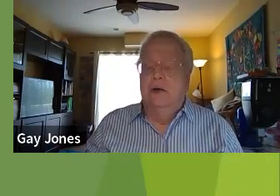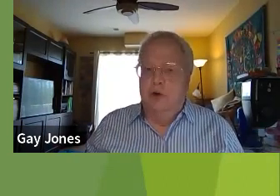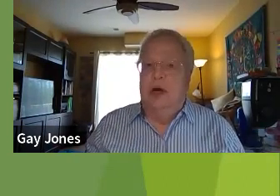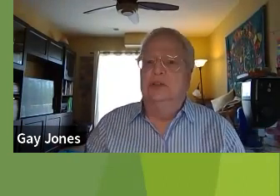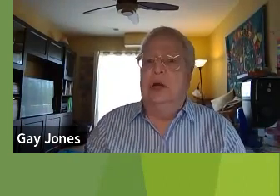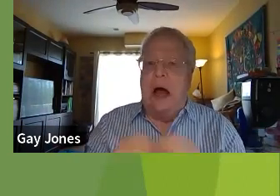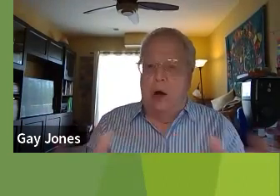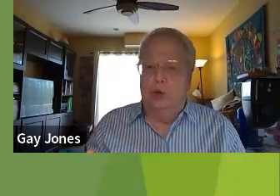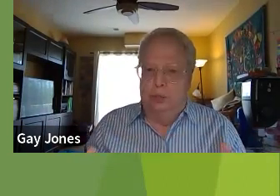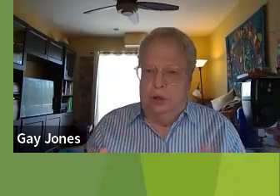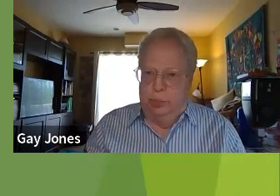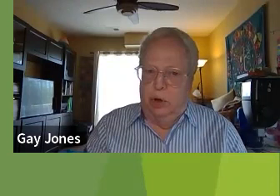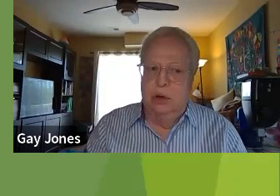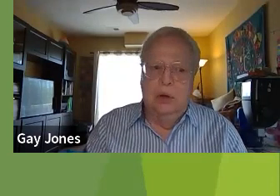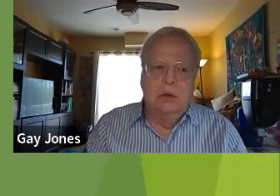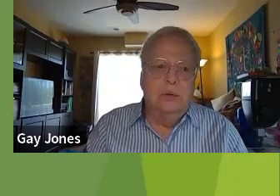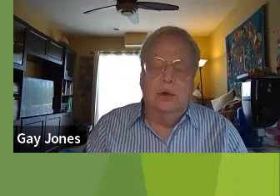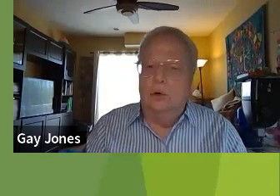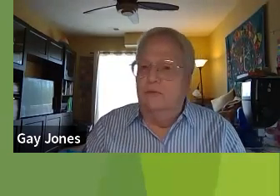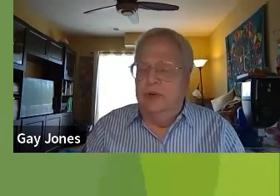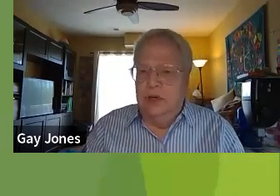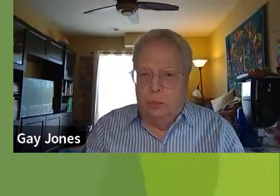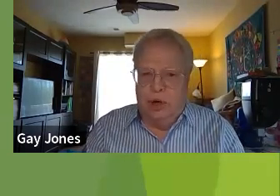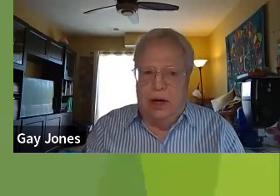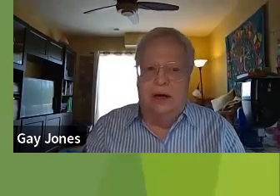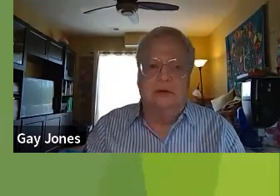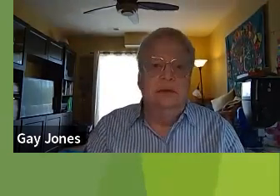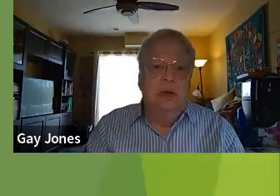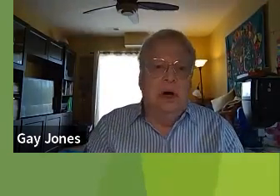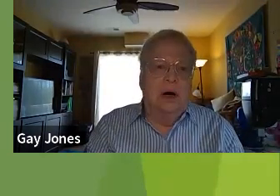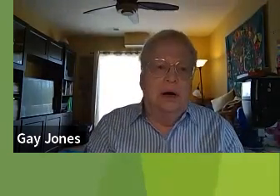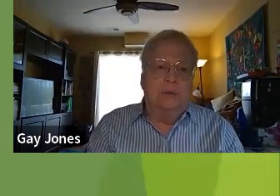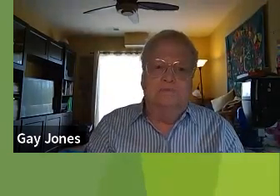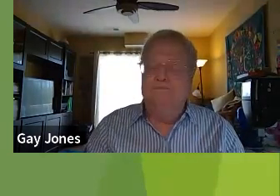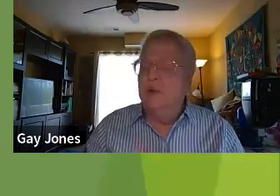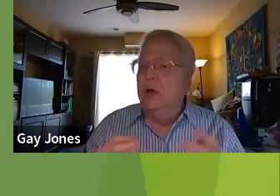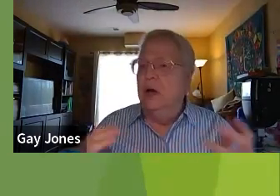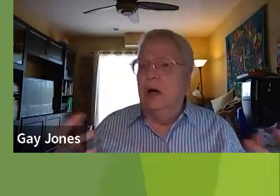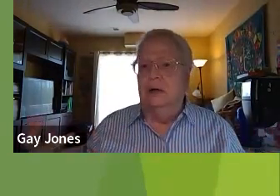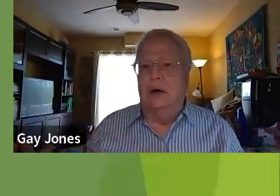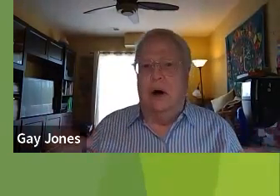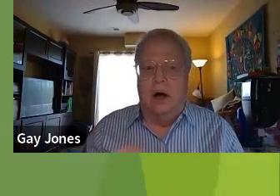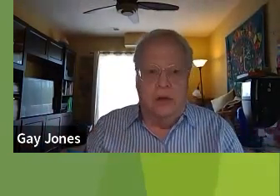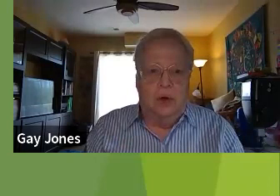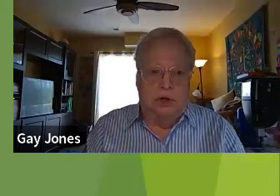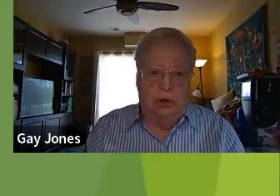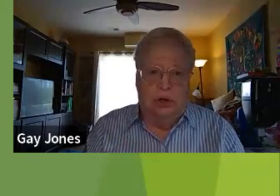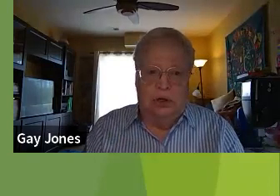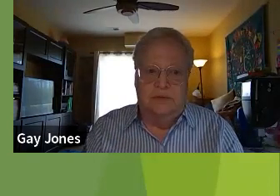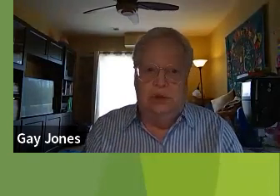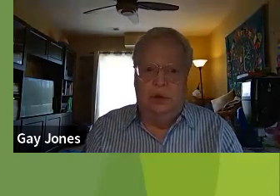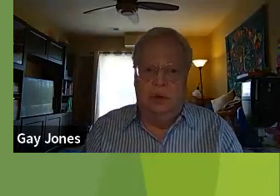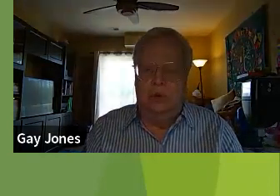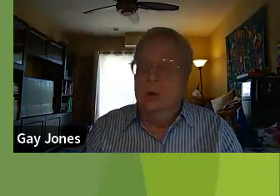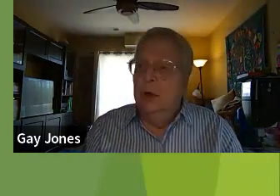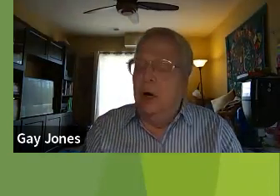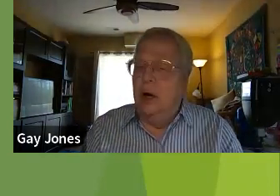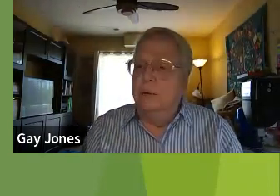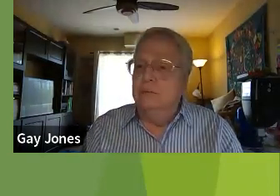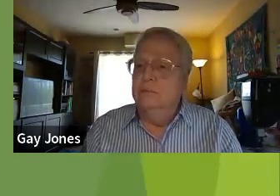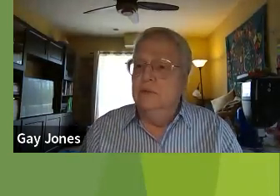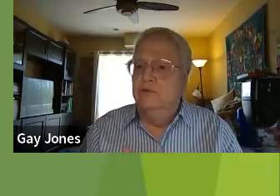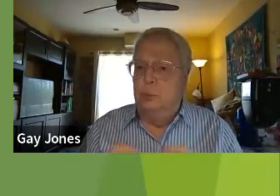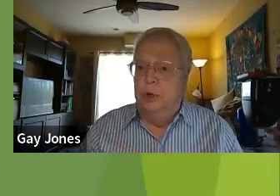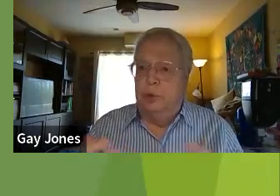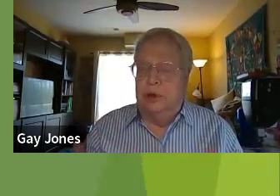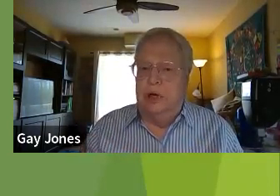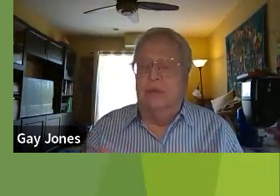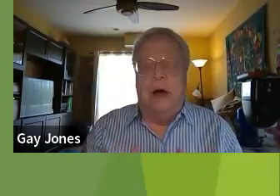information out to people through video product and other alternatives to for people to get.